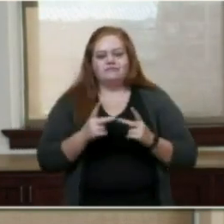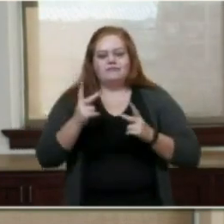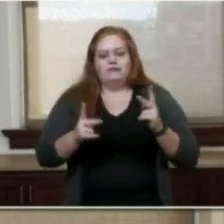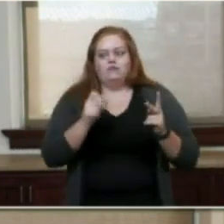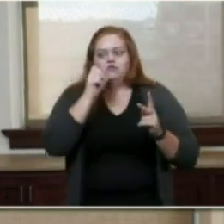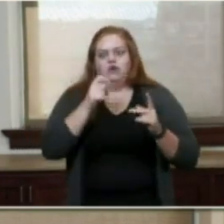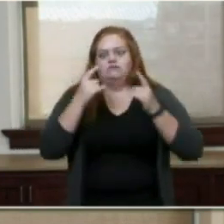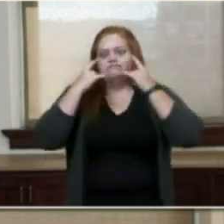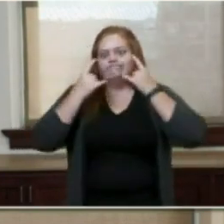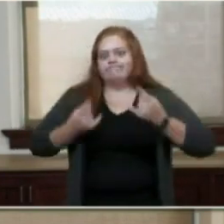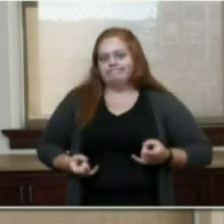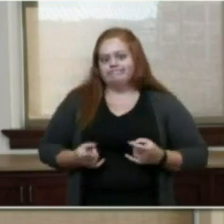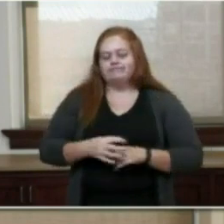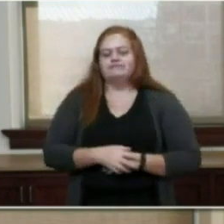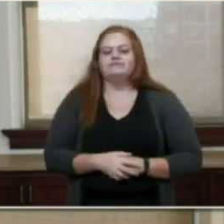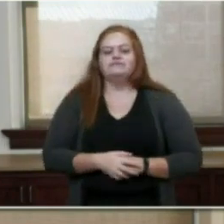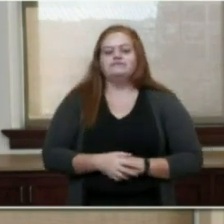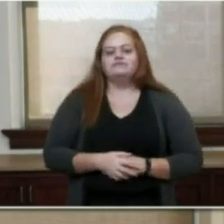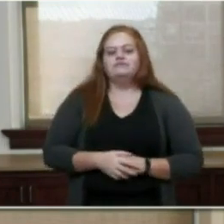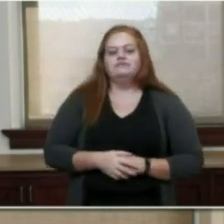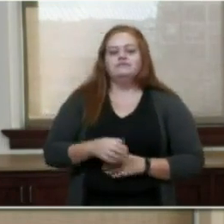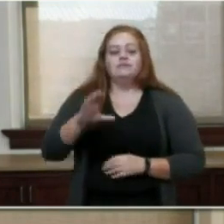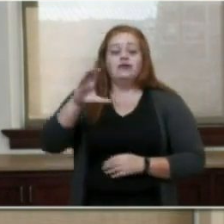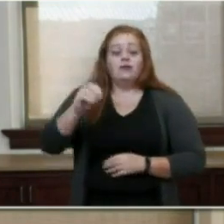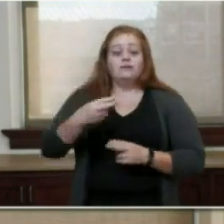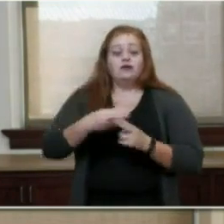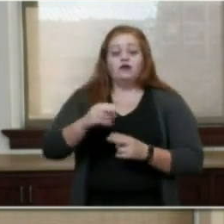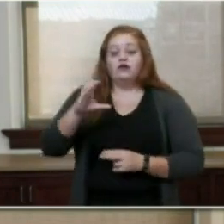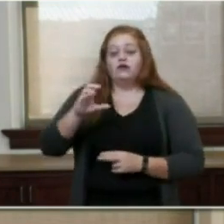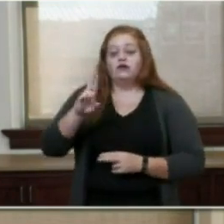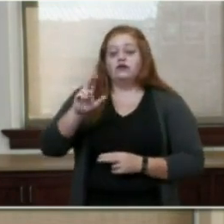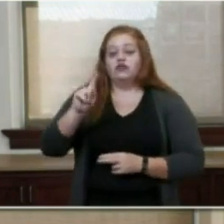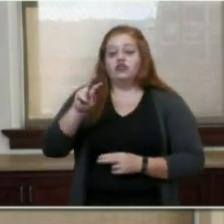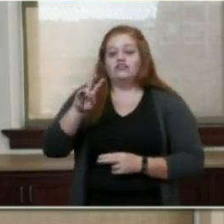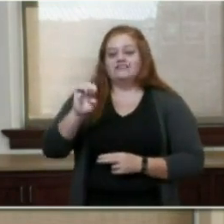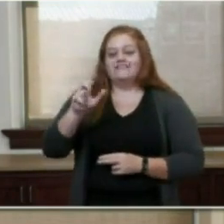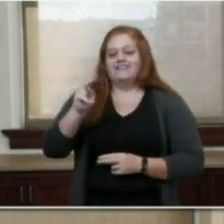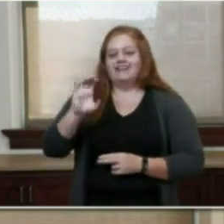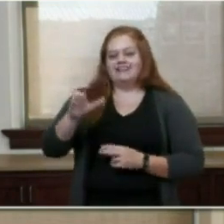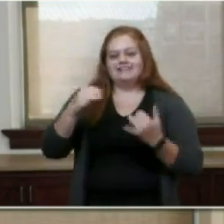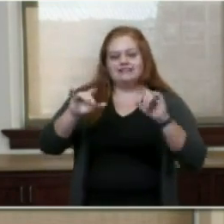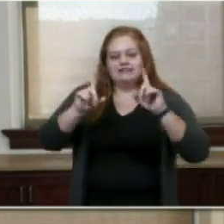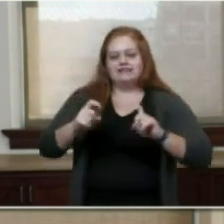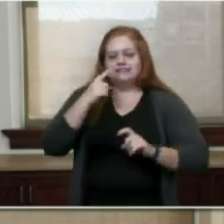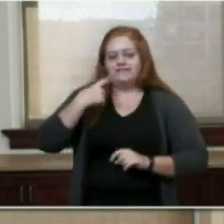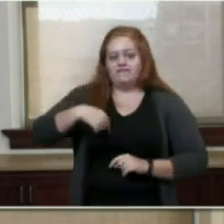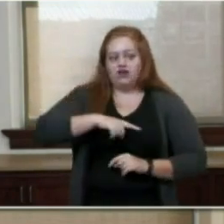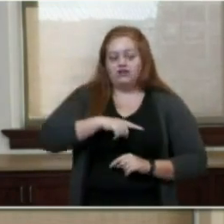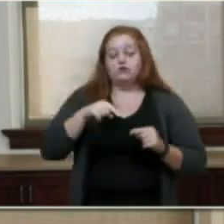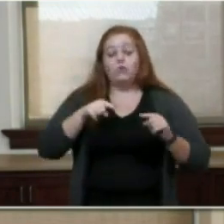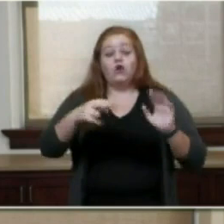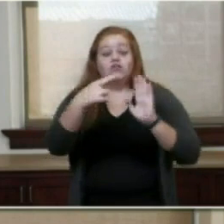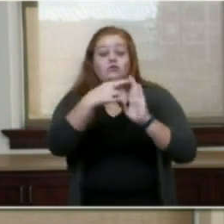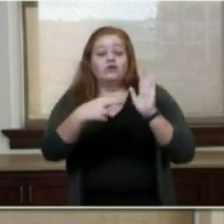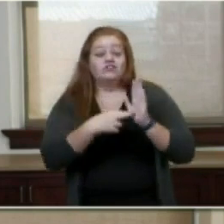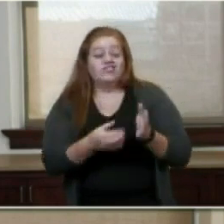curative inc is still doing covid testing for us in the county and during registration, people being tested are asked about whether they've been